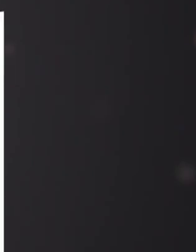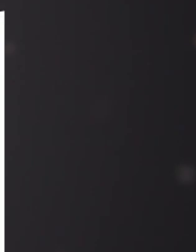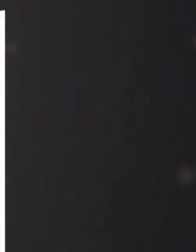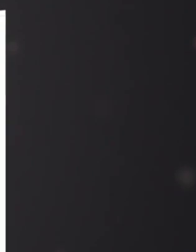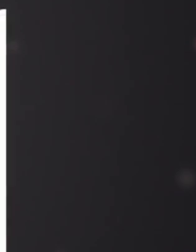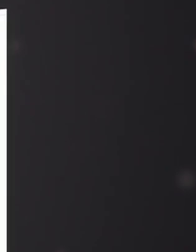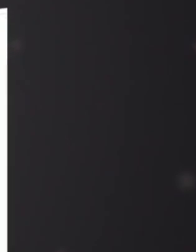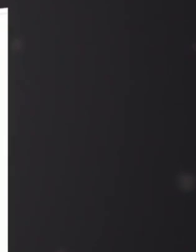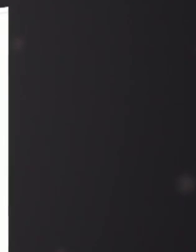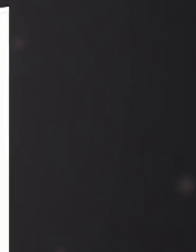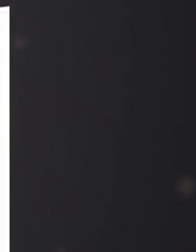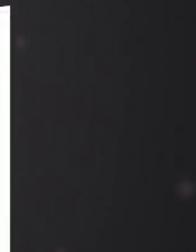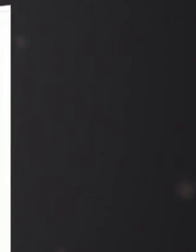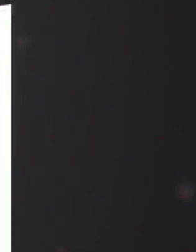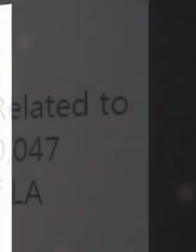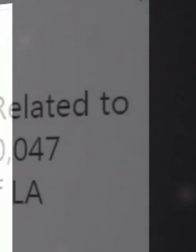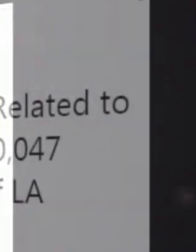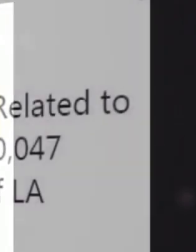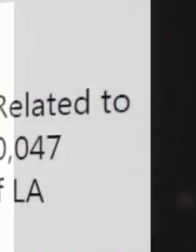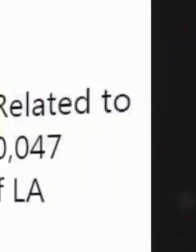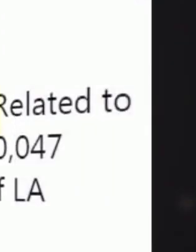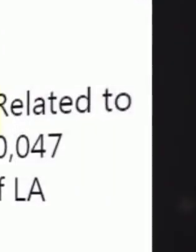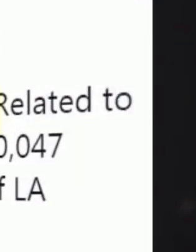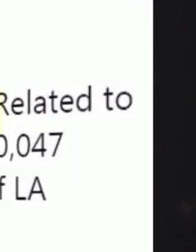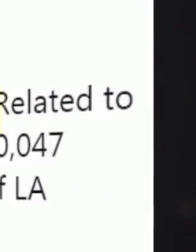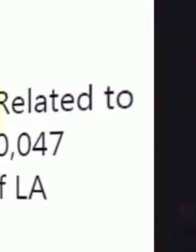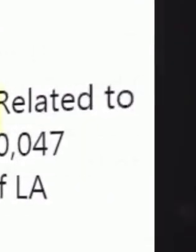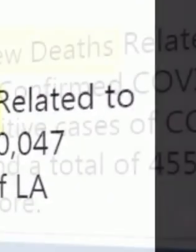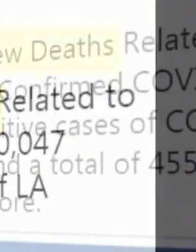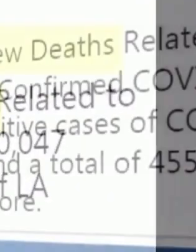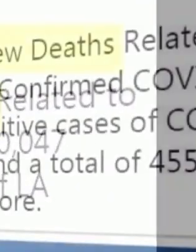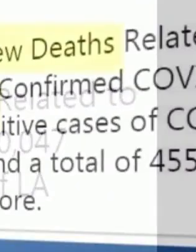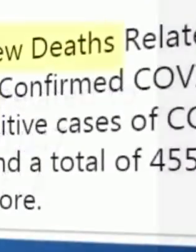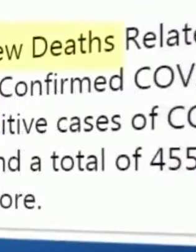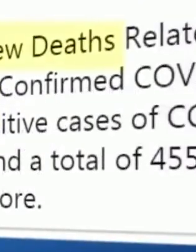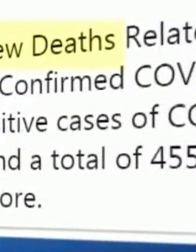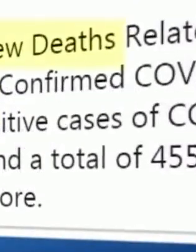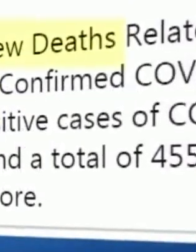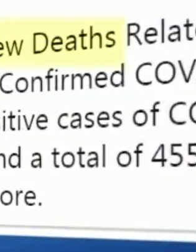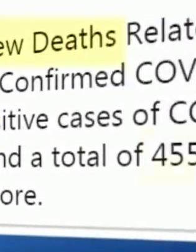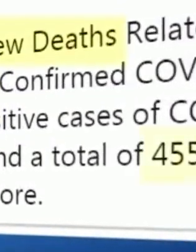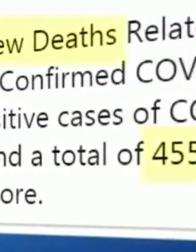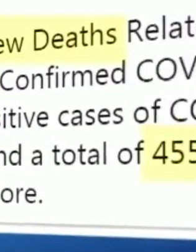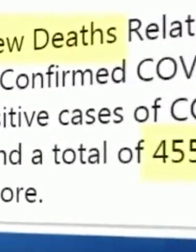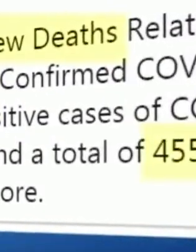BUT NOT THE NUMBER OF DEATHS. HIM SAID TO REPORT 55 ADDITIONAL DEATHS TODAY. THIS IS THE HIGHEST DAILY TOTAL